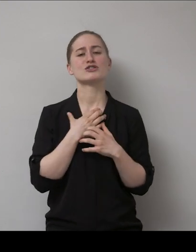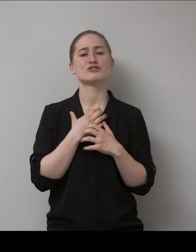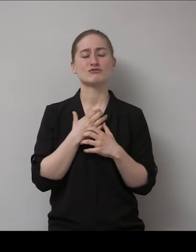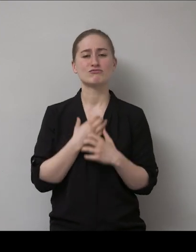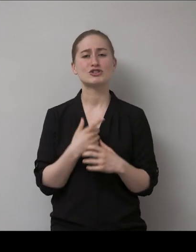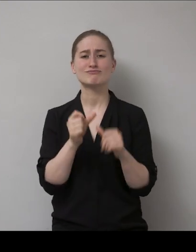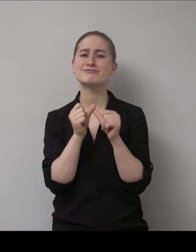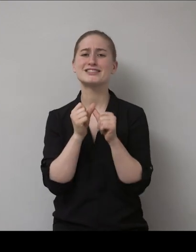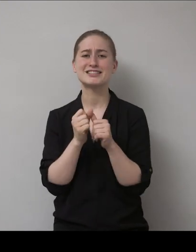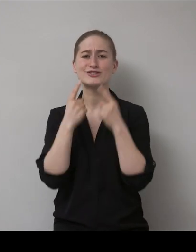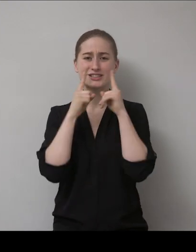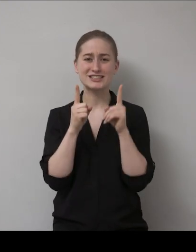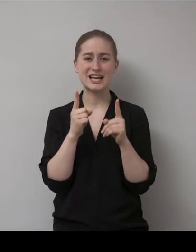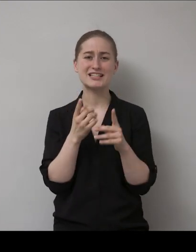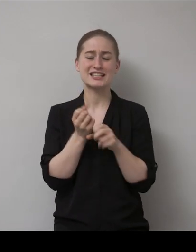and all the happiness and joy that life can bring.